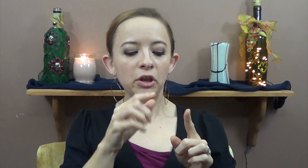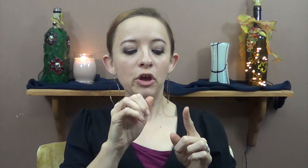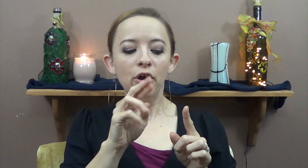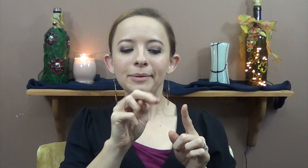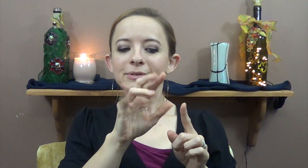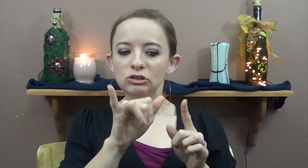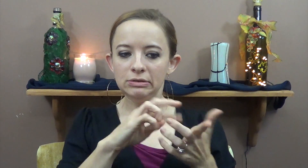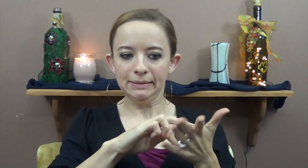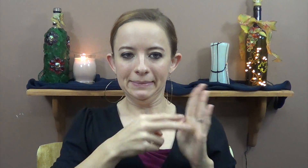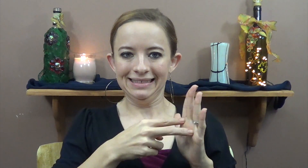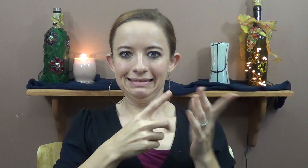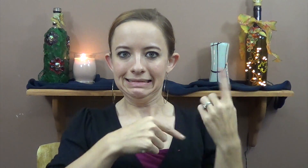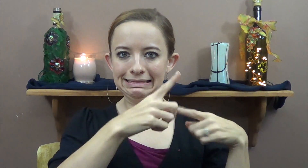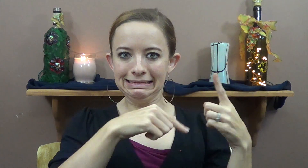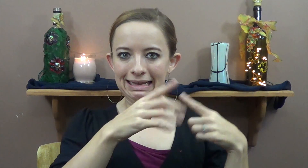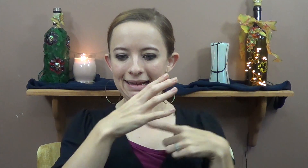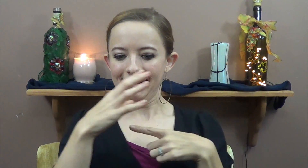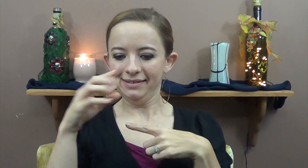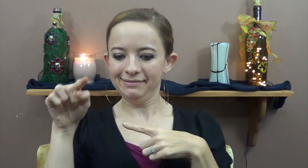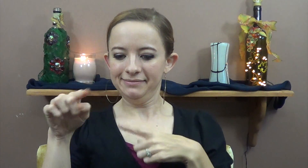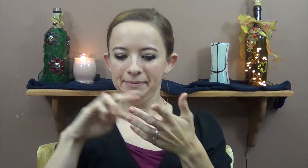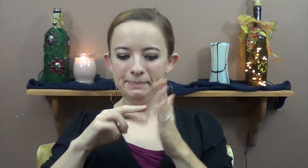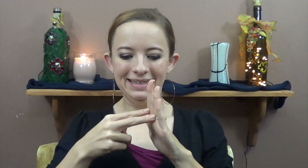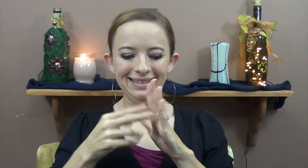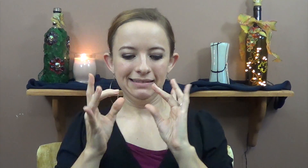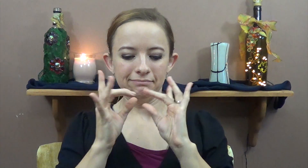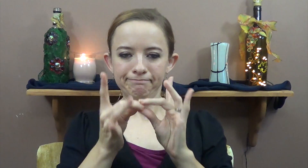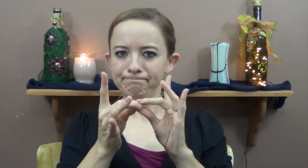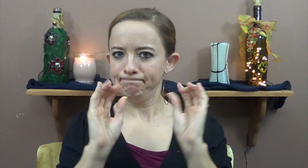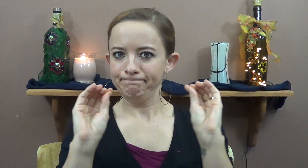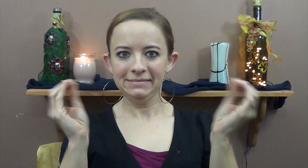umm again arbitrary the sign and the